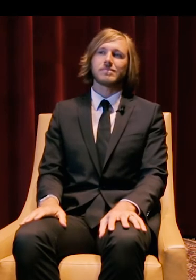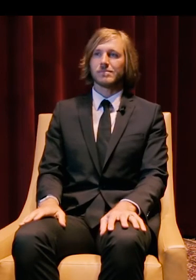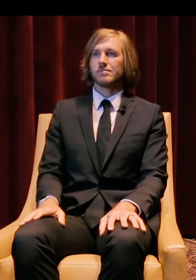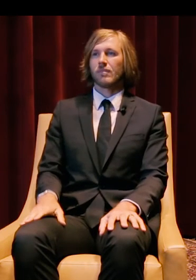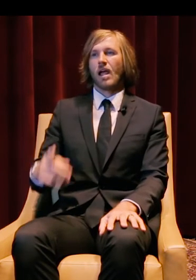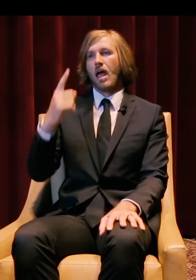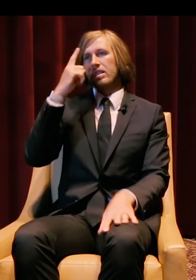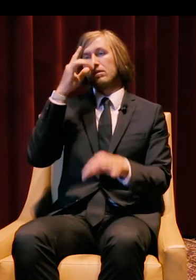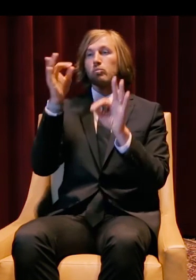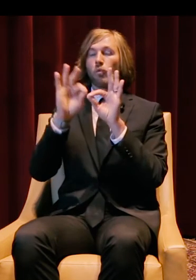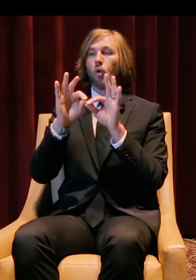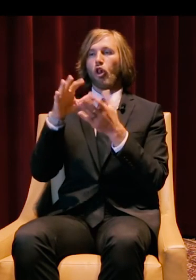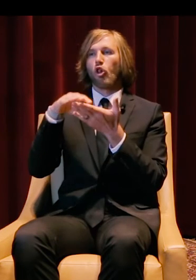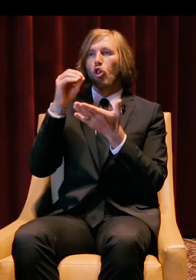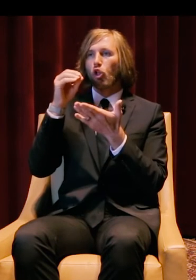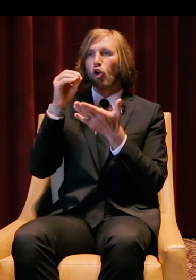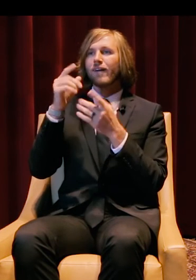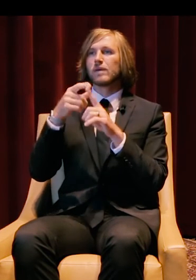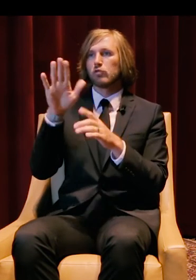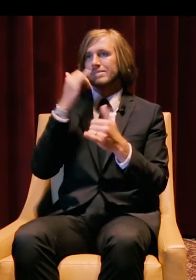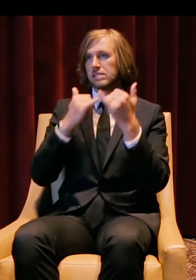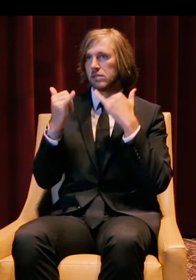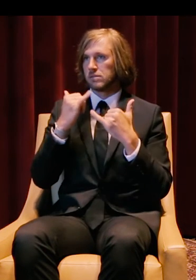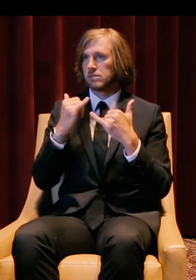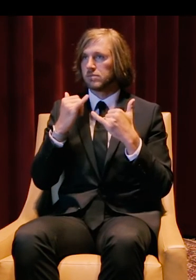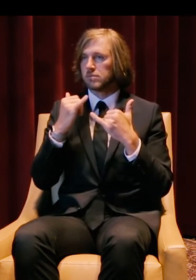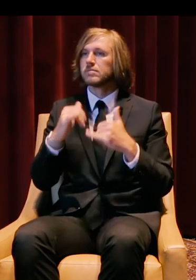I think the important thing is to learn from your mistakes.